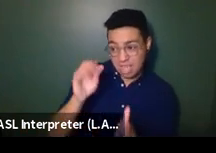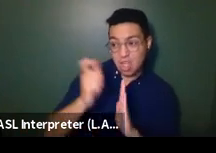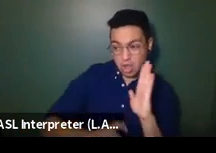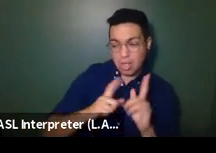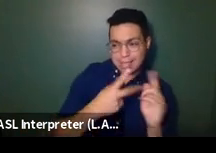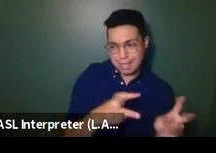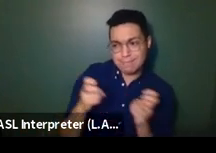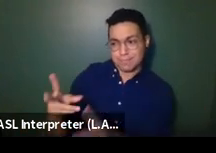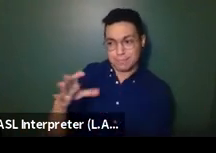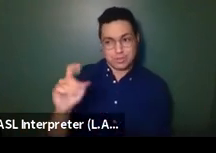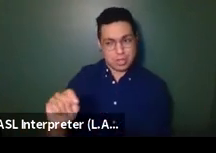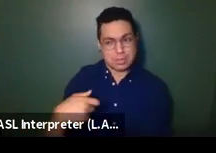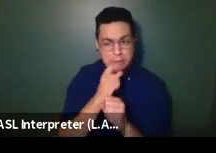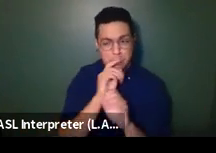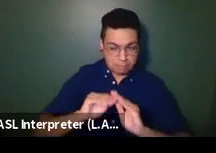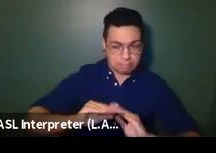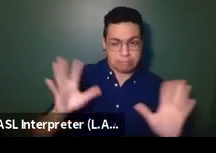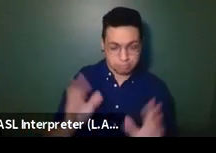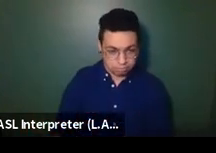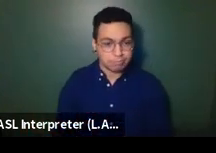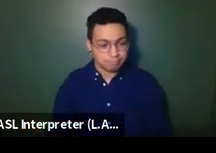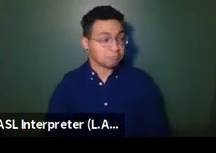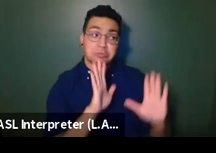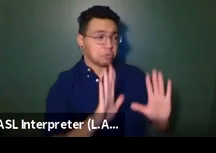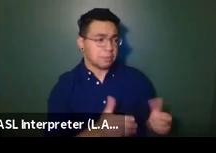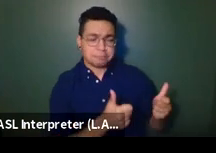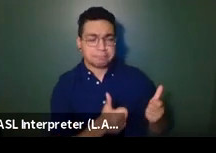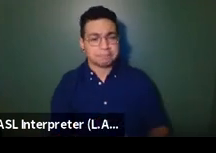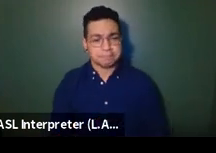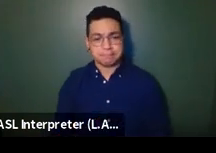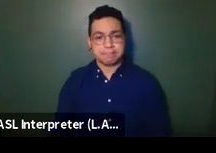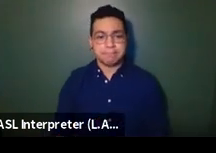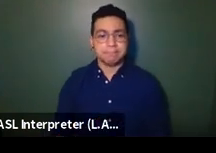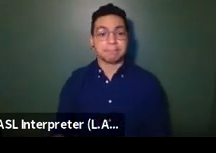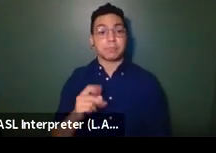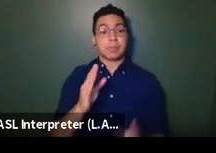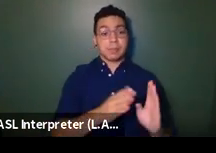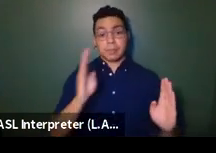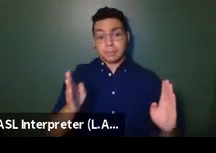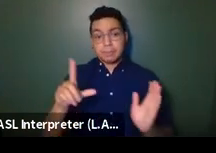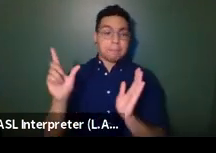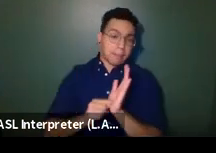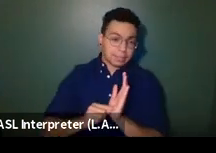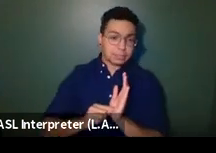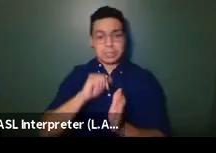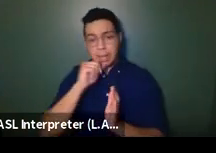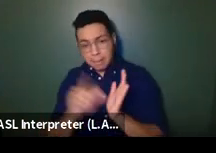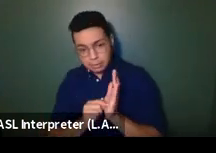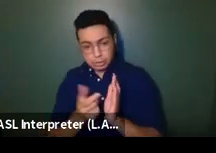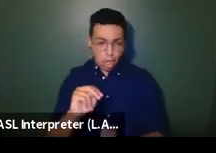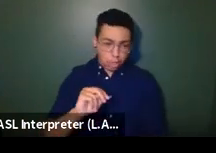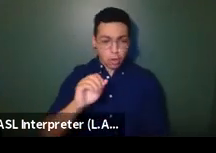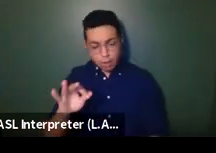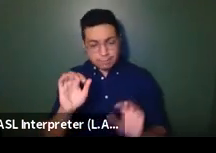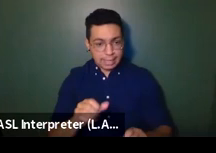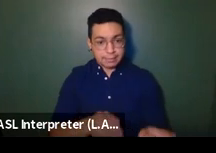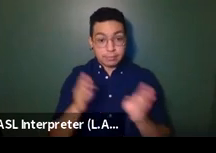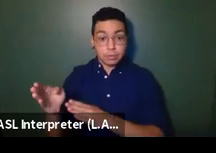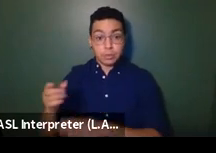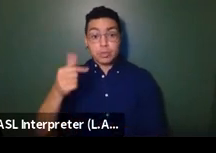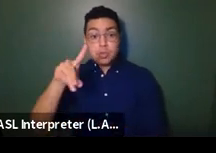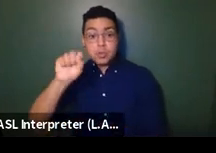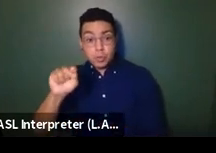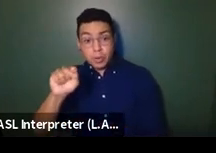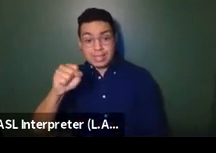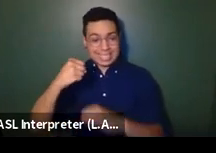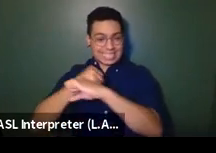ESD 189 - Amy Colburn: Okay, so if I keep going over so published to students. Again, you can turn that on and off great statistics disabled. This might be. I believe this is one that's